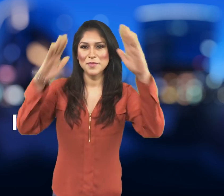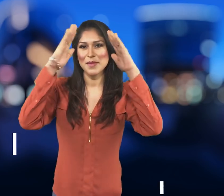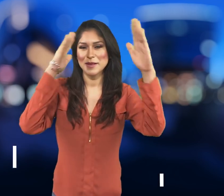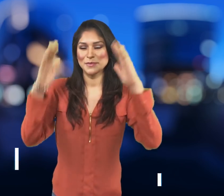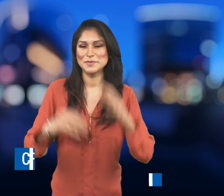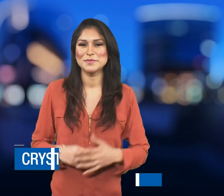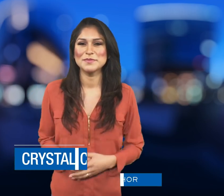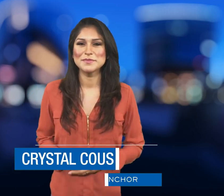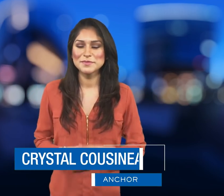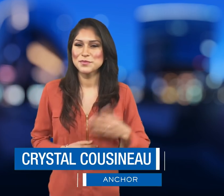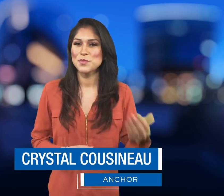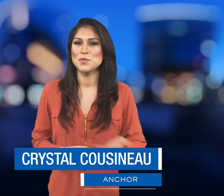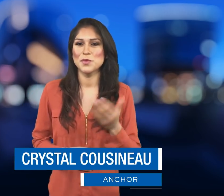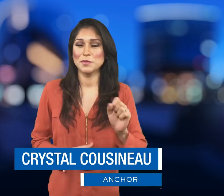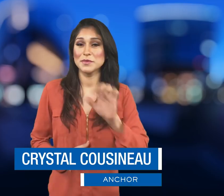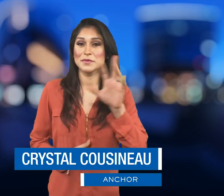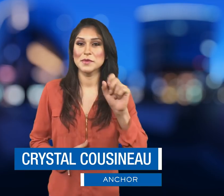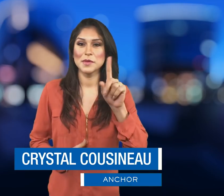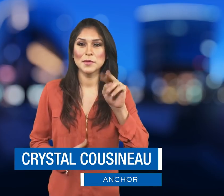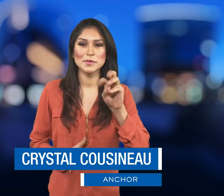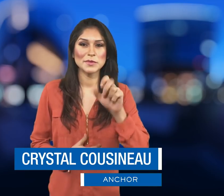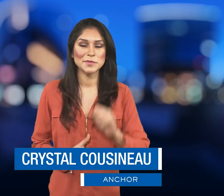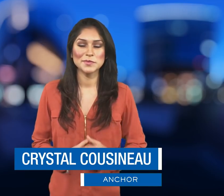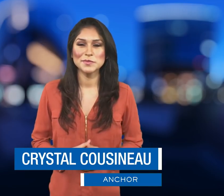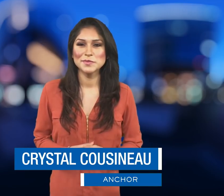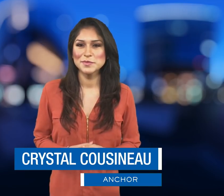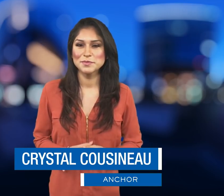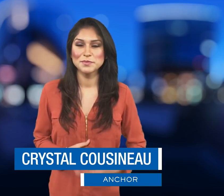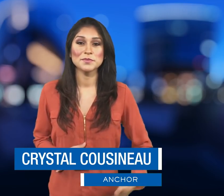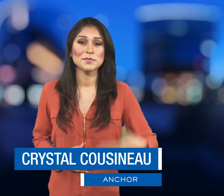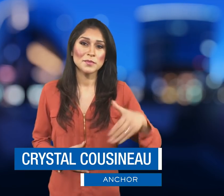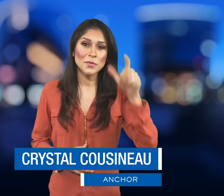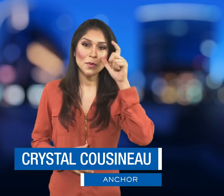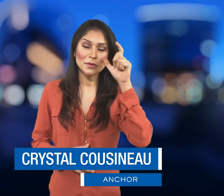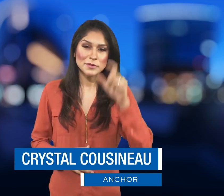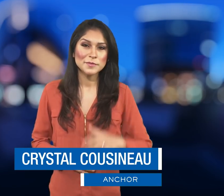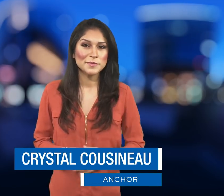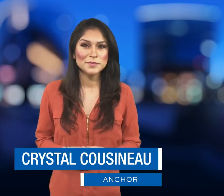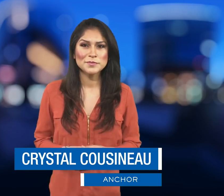Hello everyone. Welcome to Sign1News. I'm Crystal Cousineau.